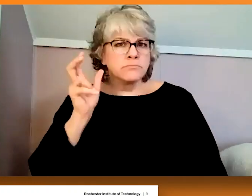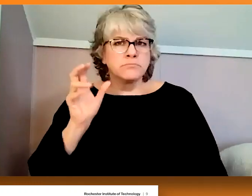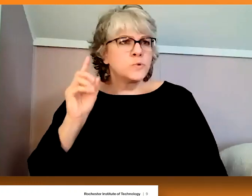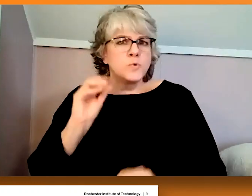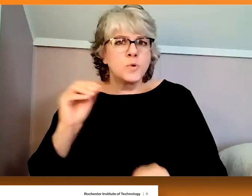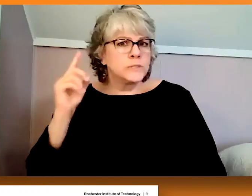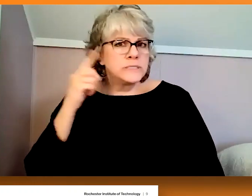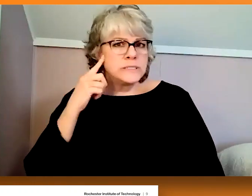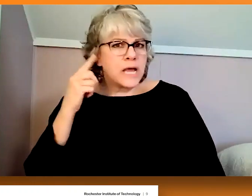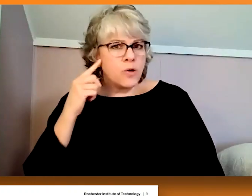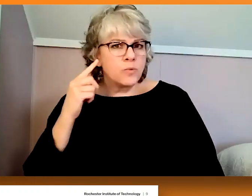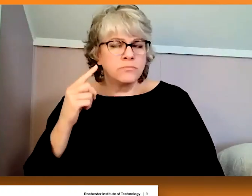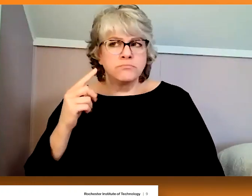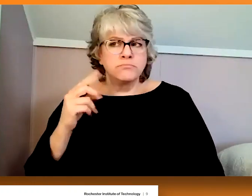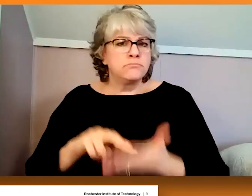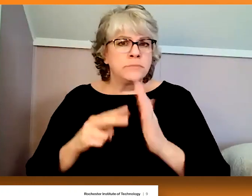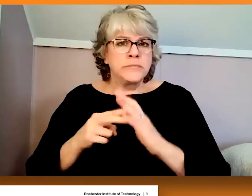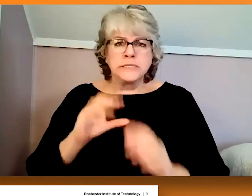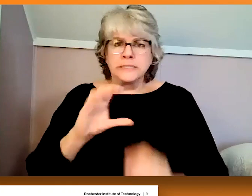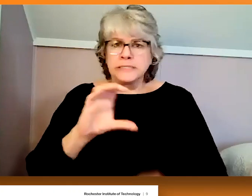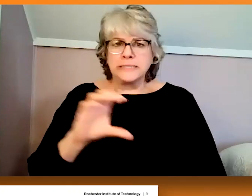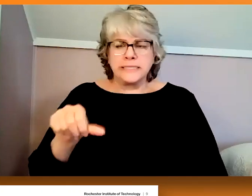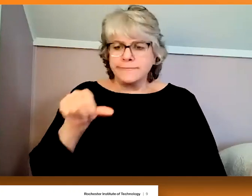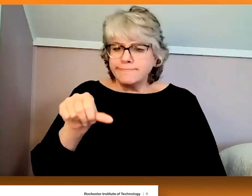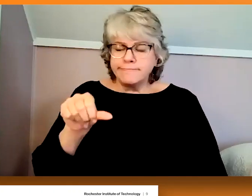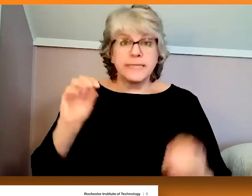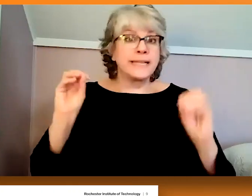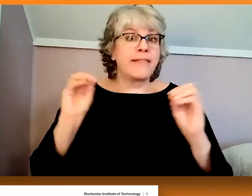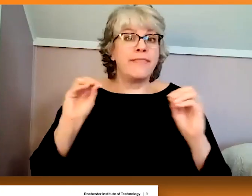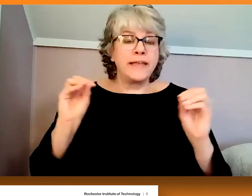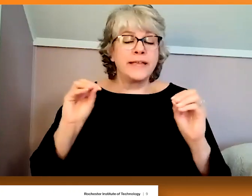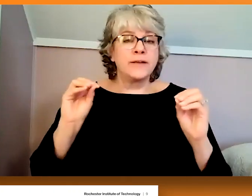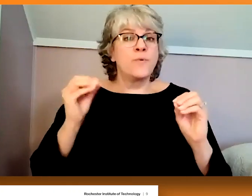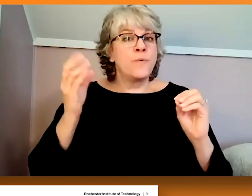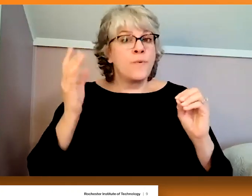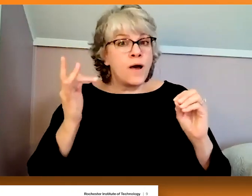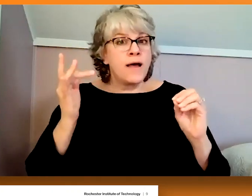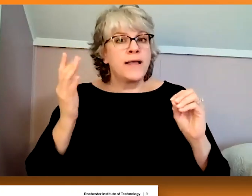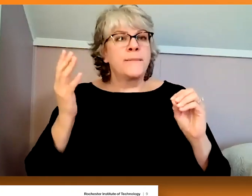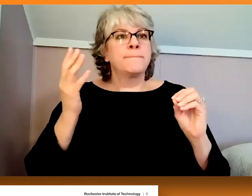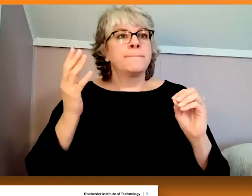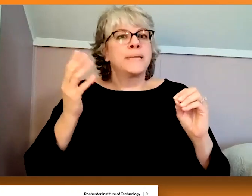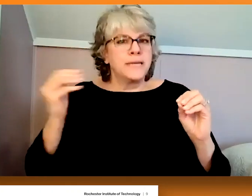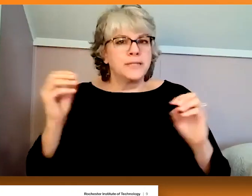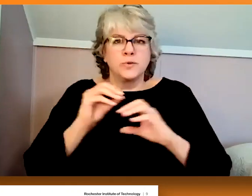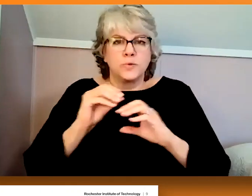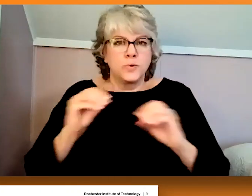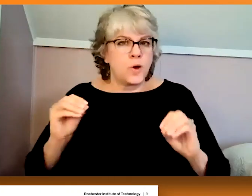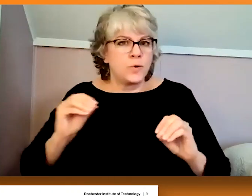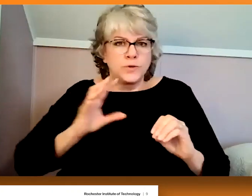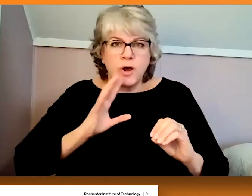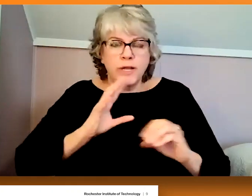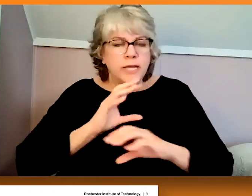So I wanted to mention that the closed caption button doesn't appear because there is no sound.